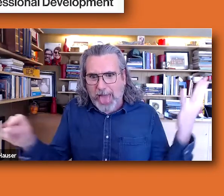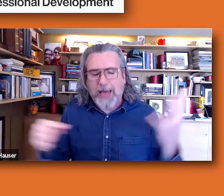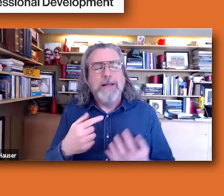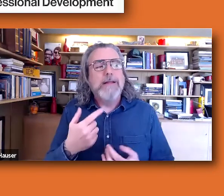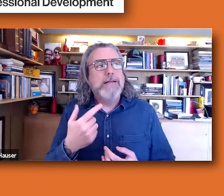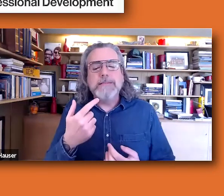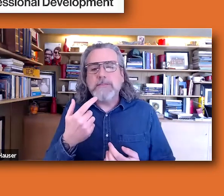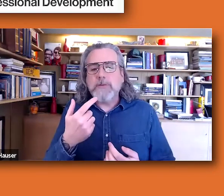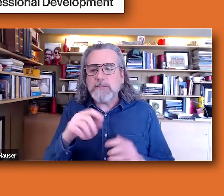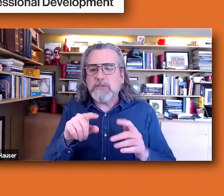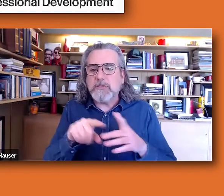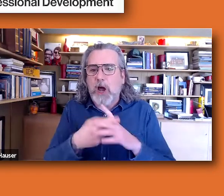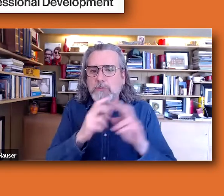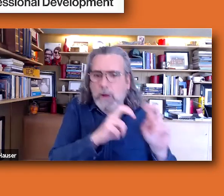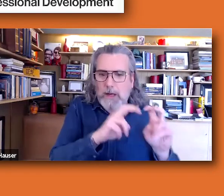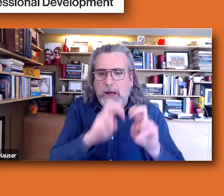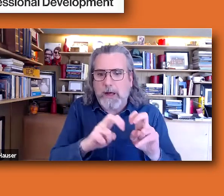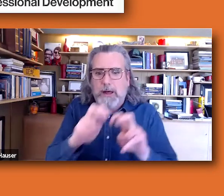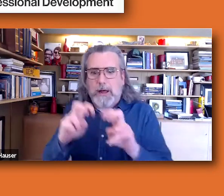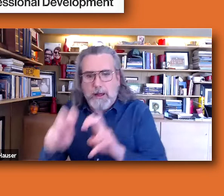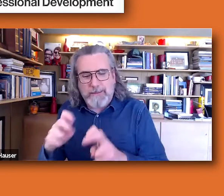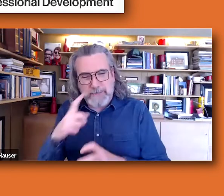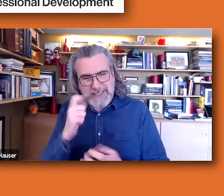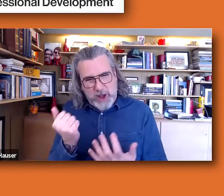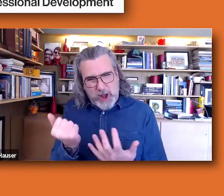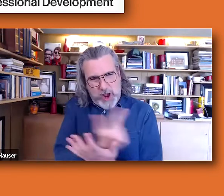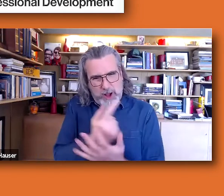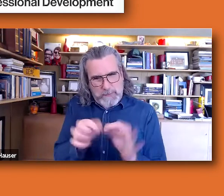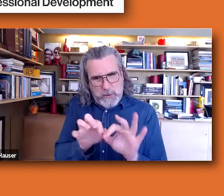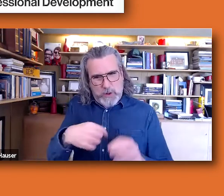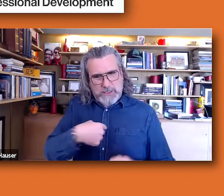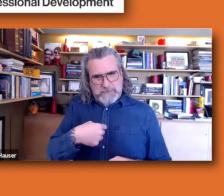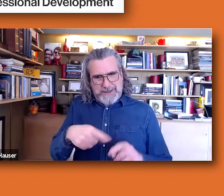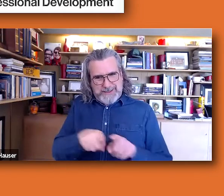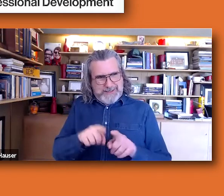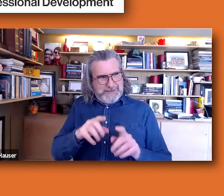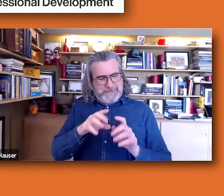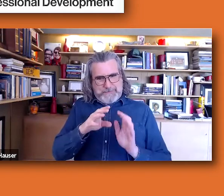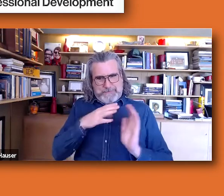that are involved in reading and in learning. So I started diving more closely into those,